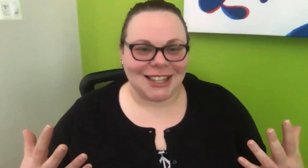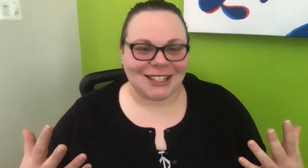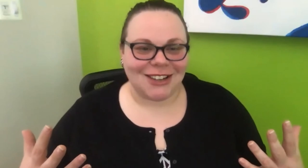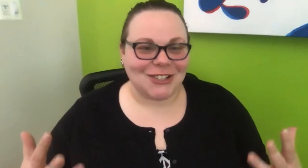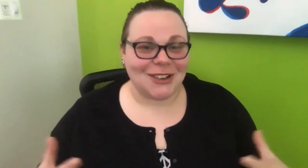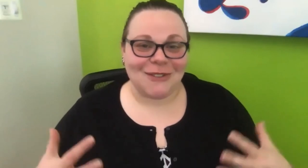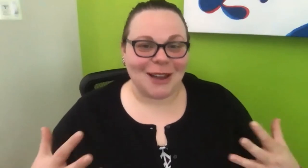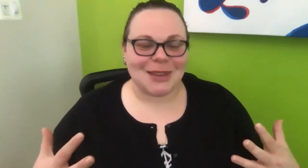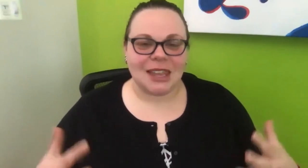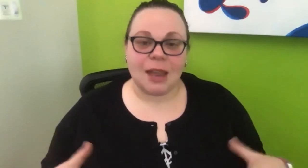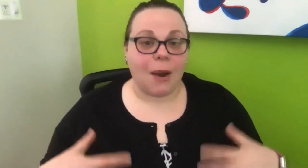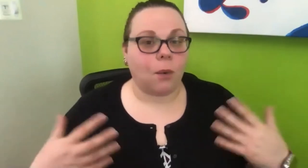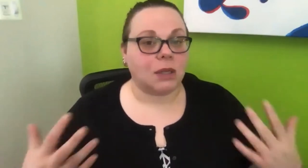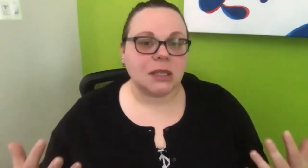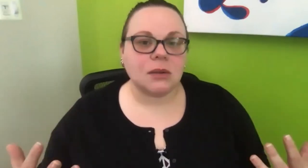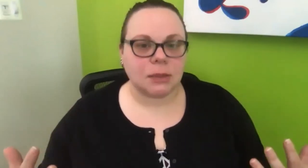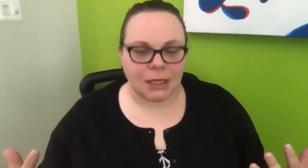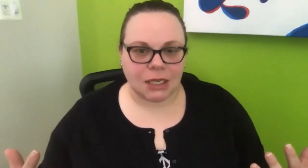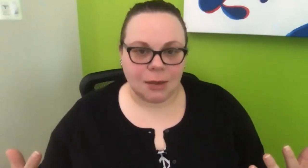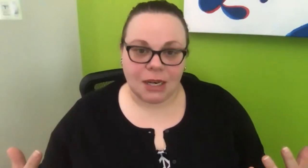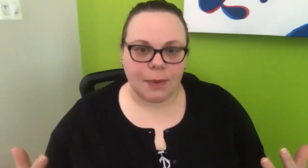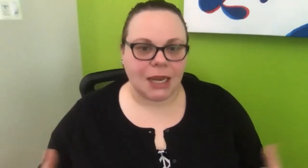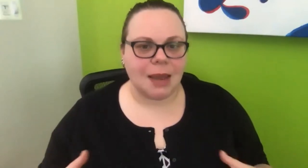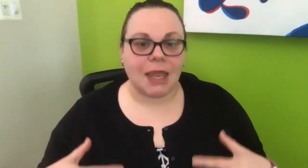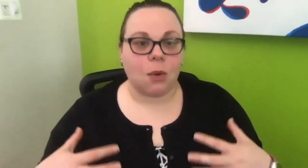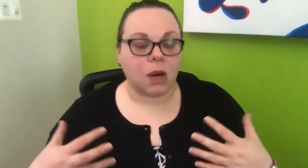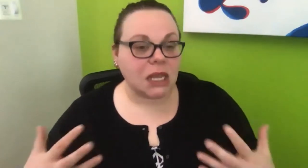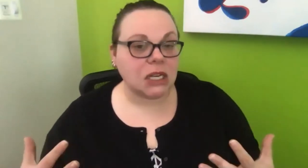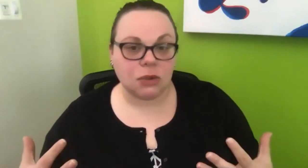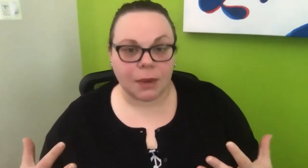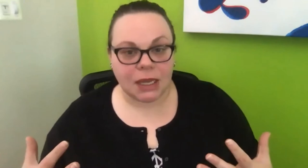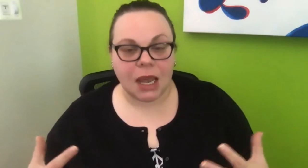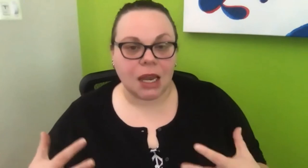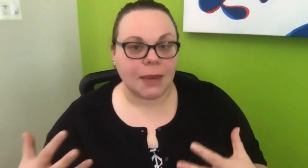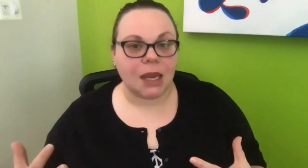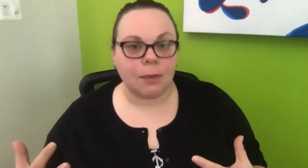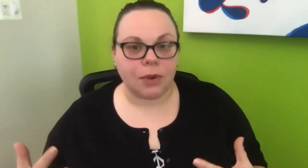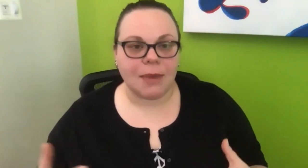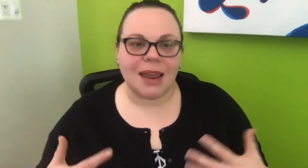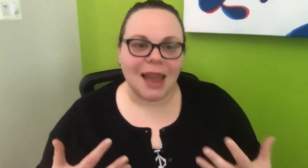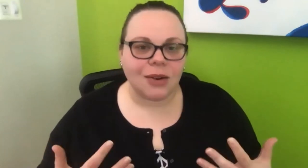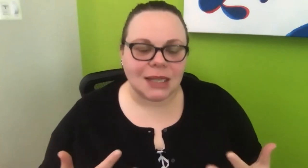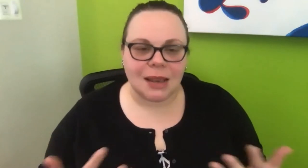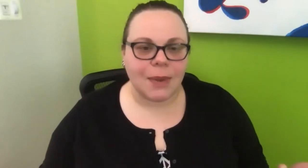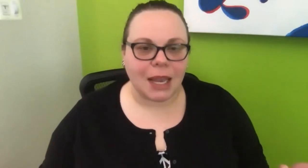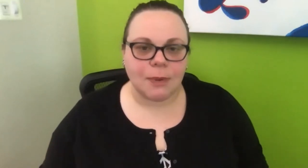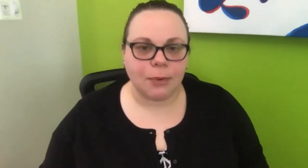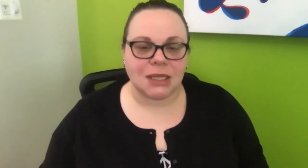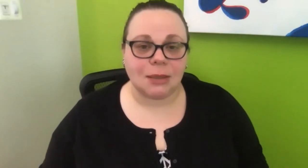you’ve got to be thinking about, “What’s the response going to be to the pandemic? What are they going to do about the economy and employment? And how does that impact people with disabilities?”